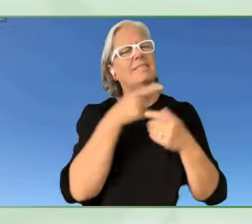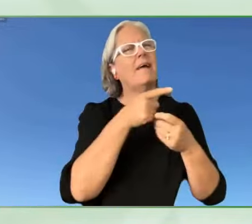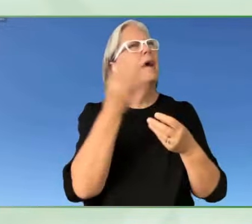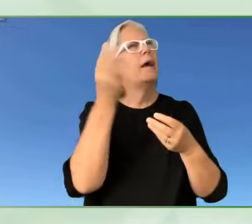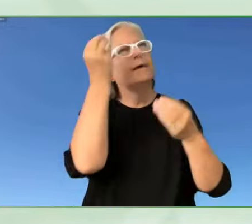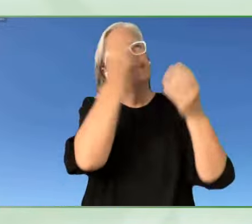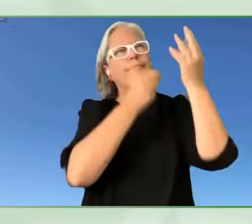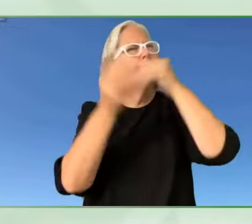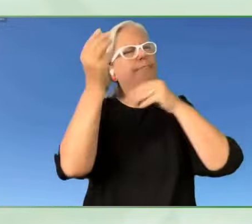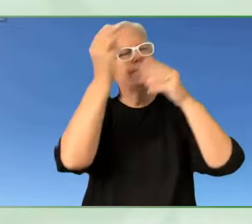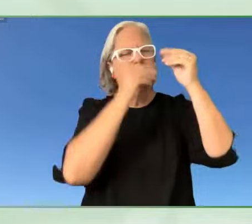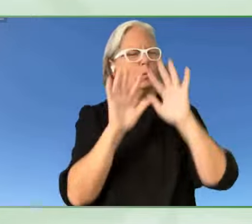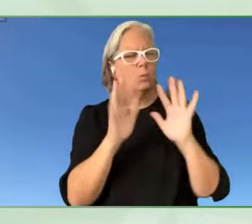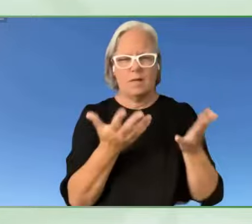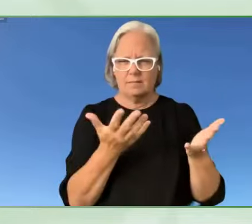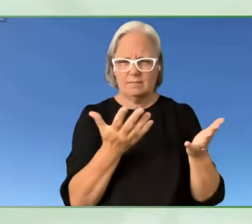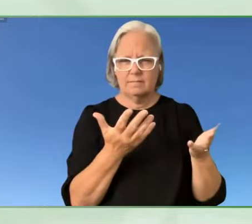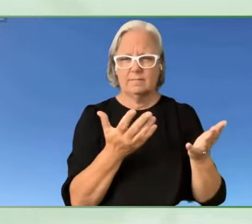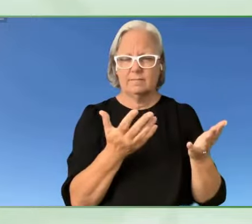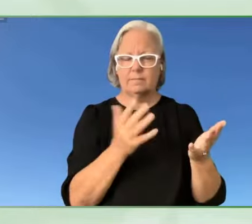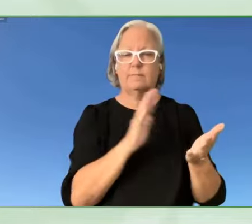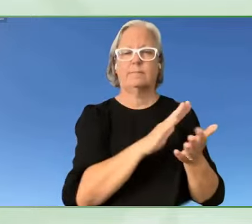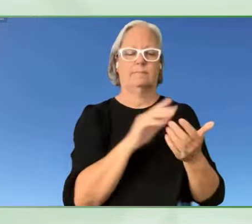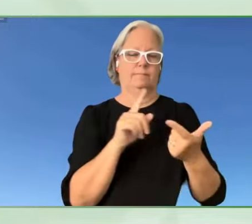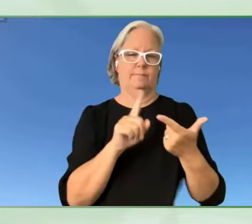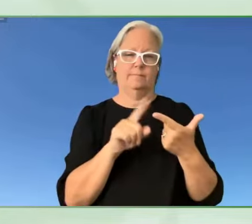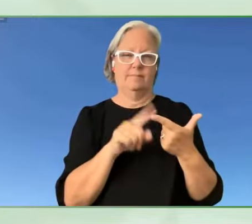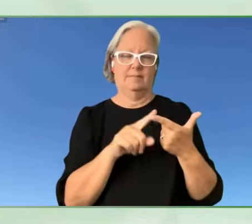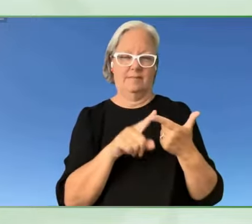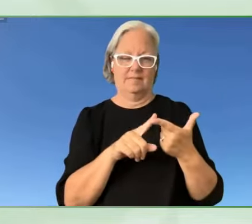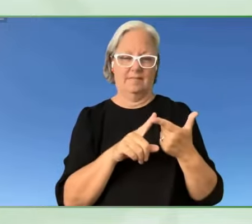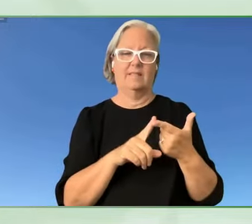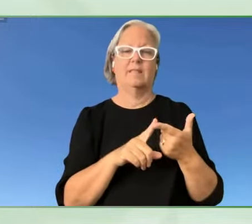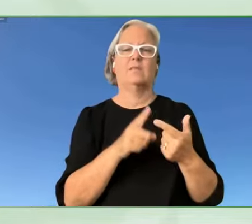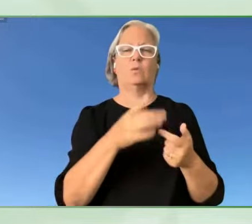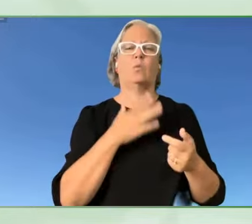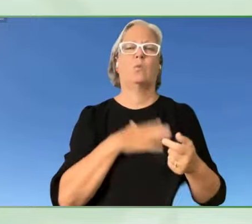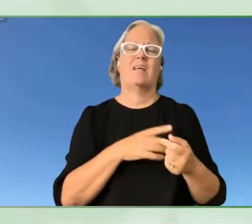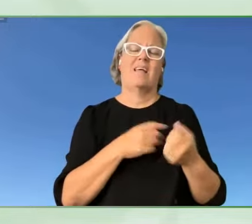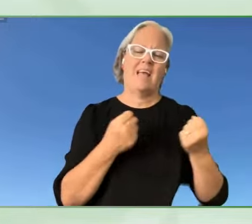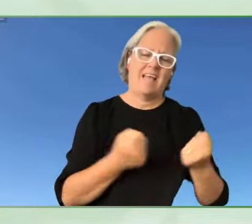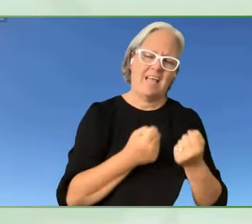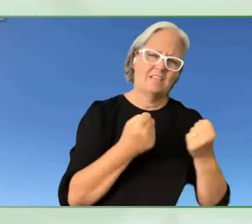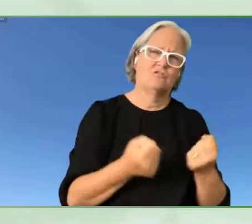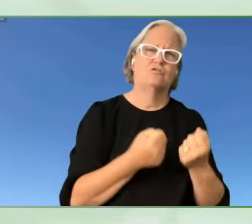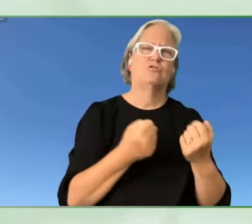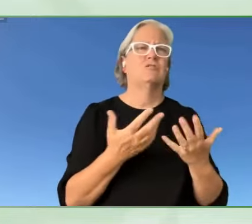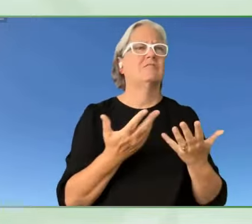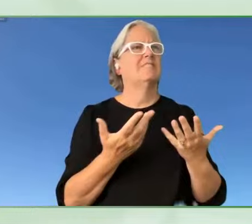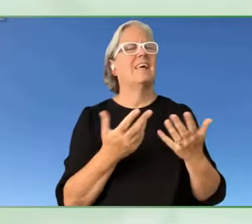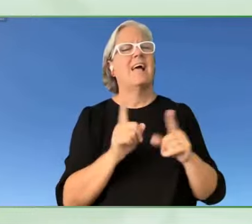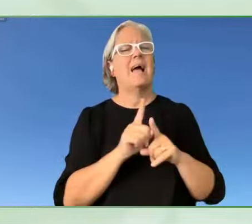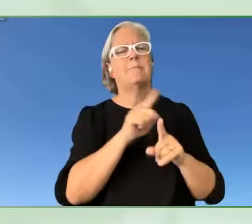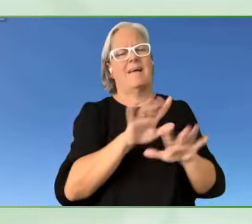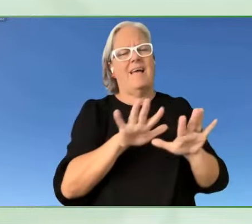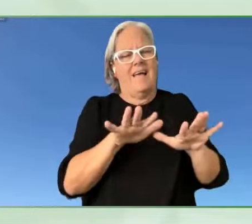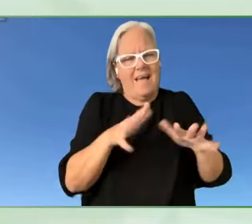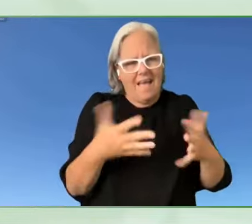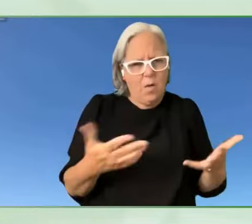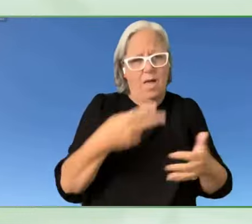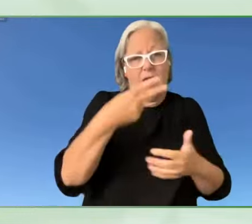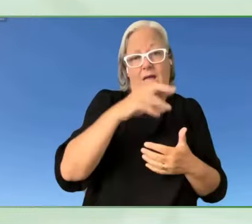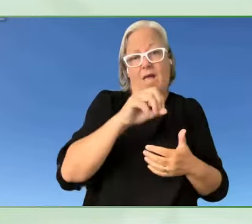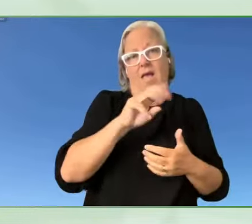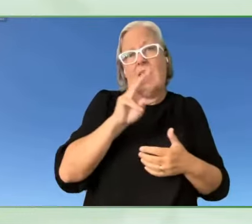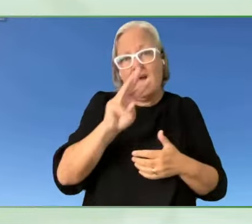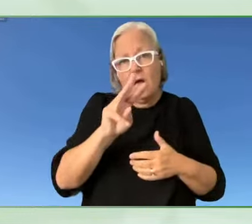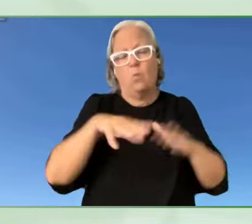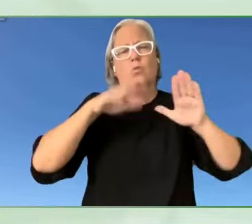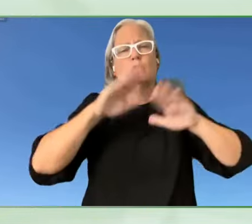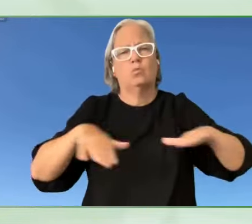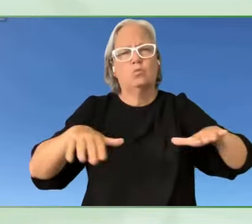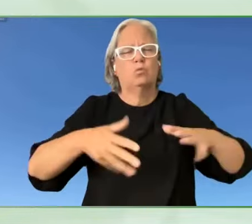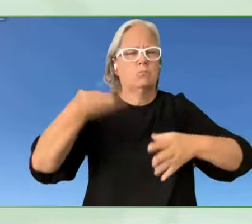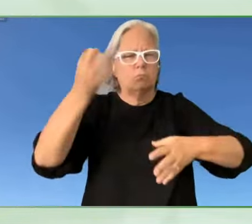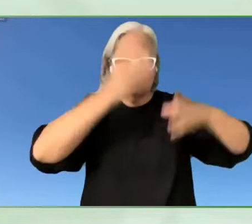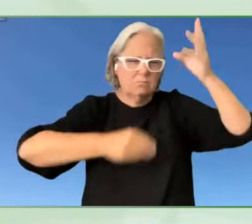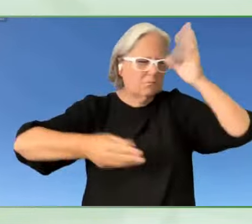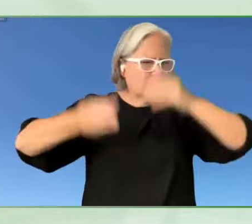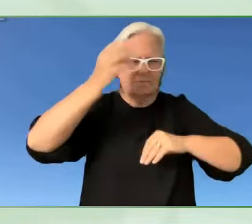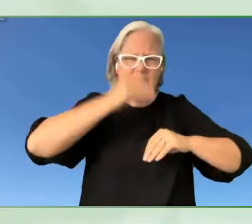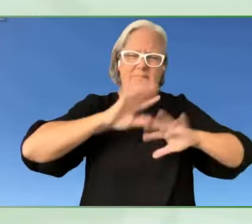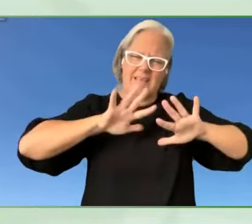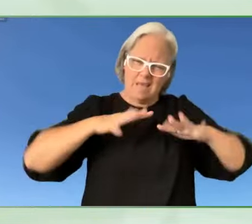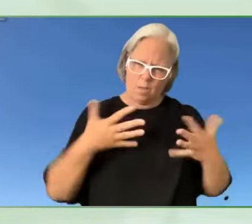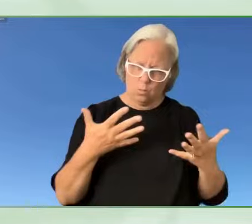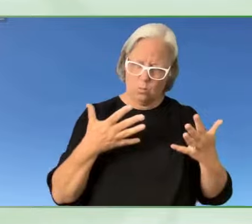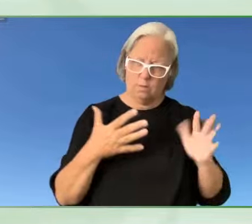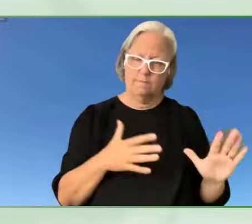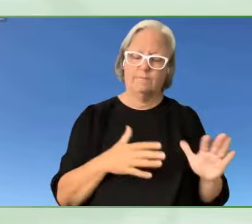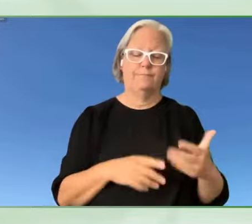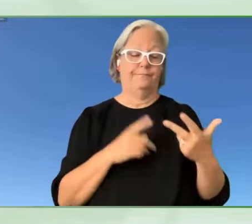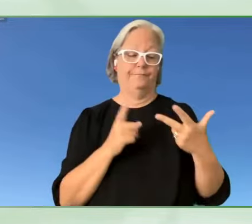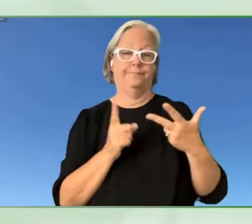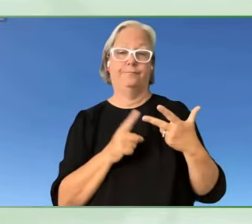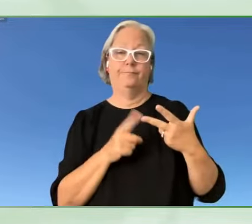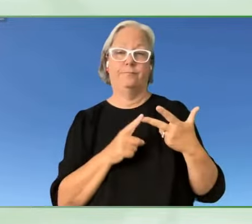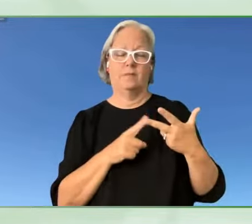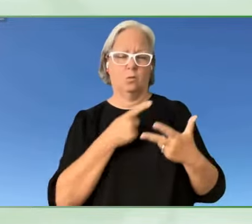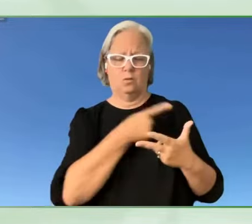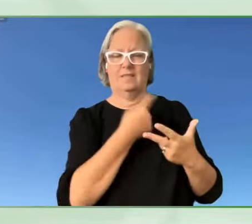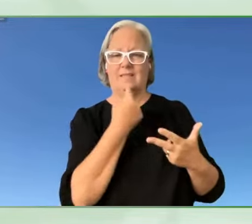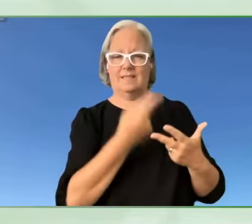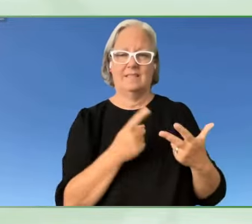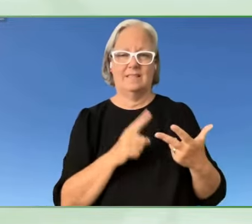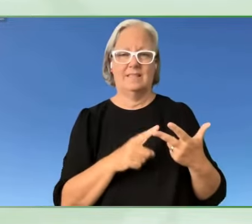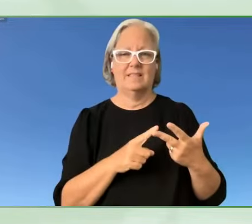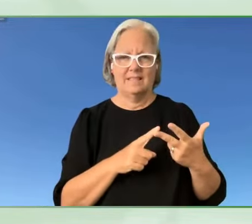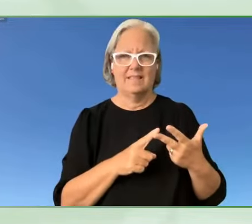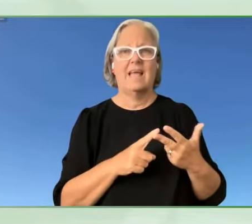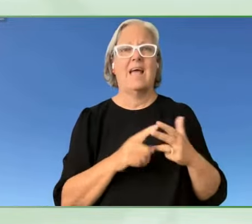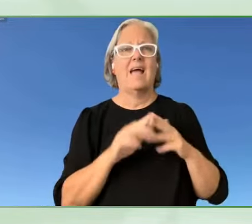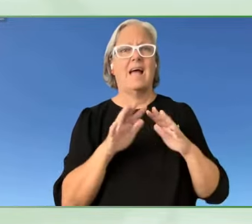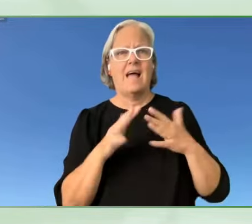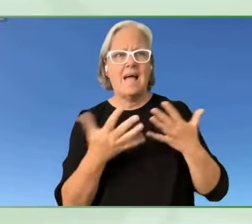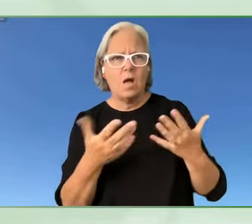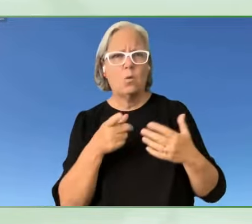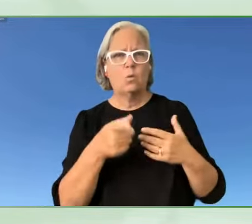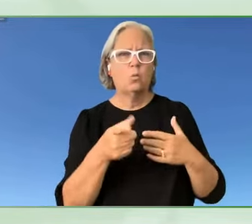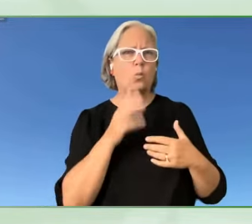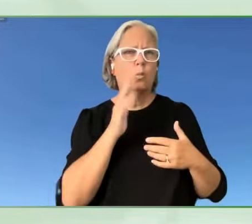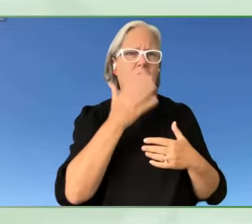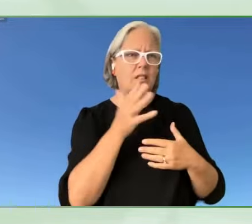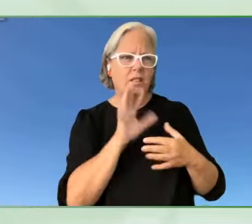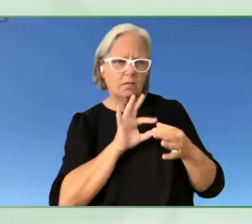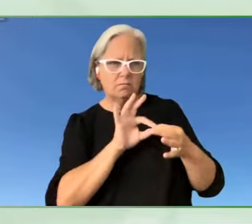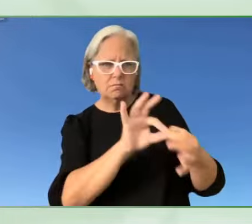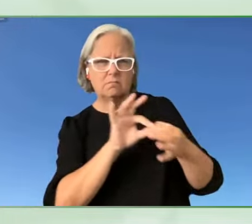Thank you so much for raising the question before I jump into that, I would